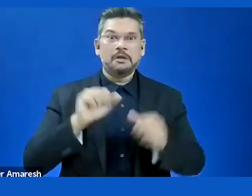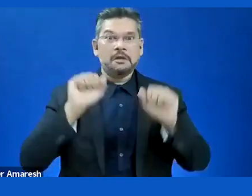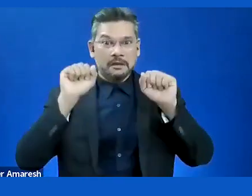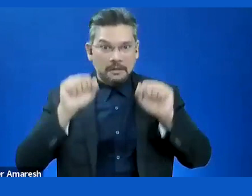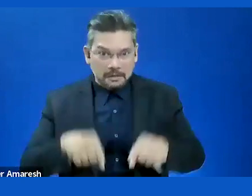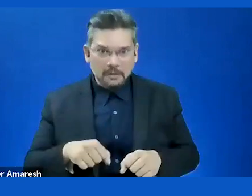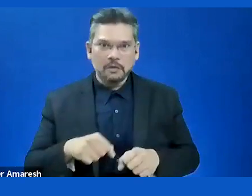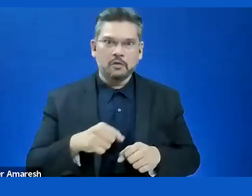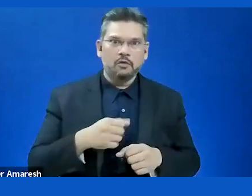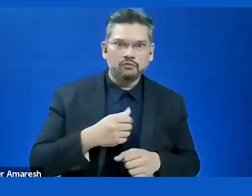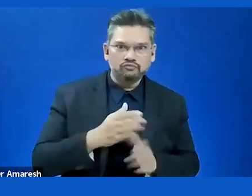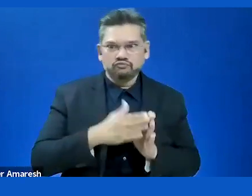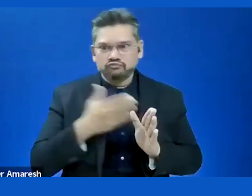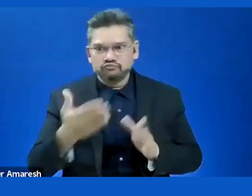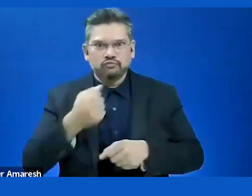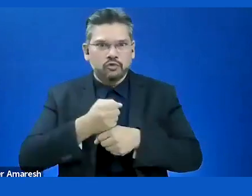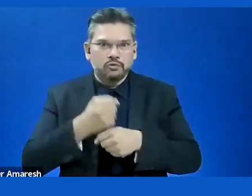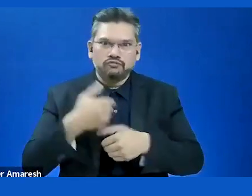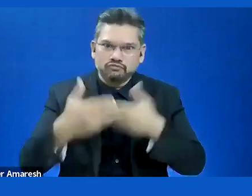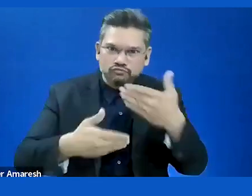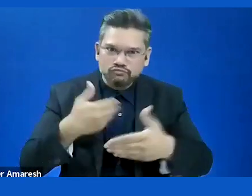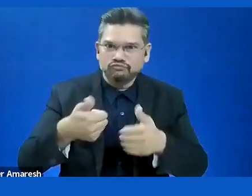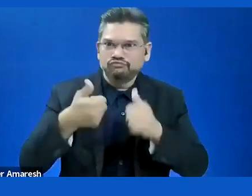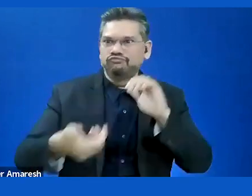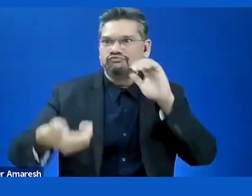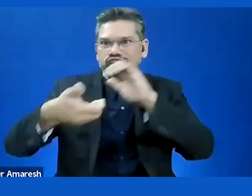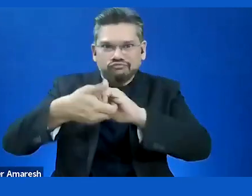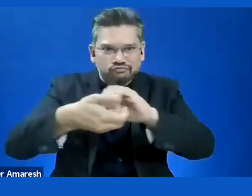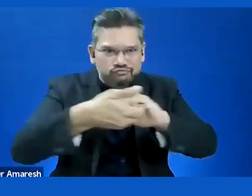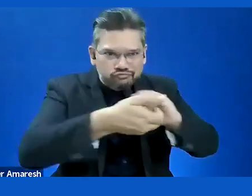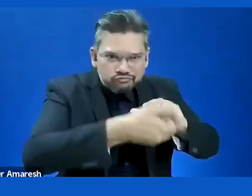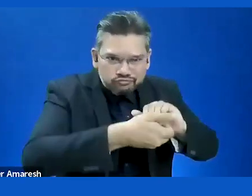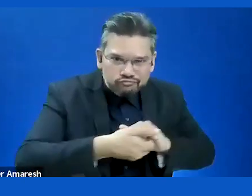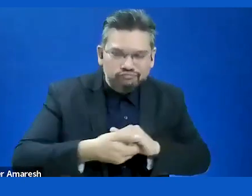other Member States seeking know how you and how to team up with the European colleagues